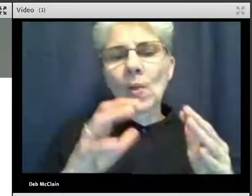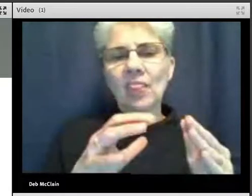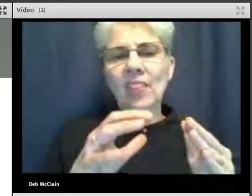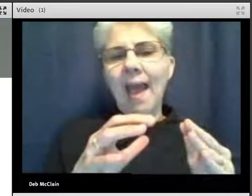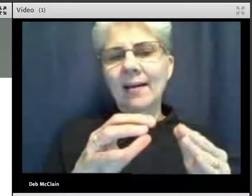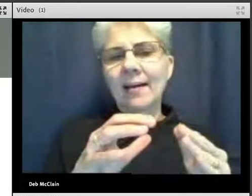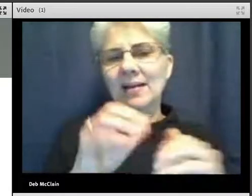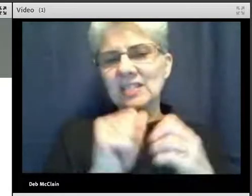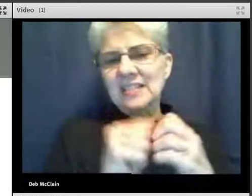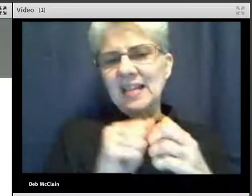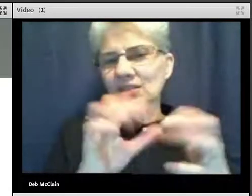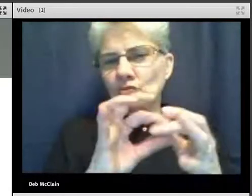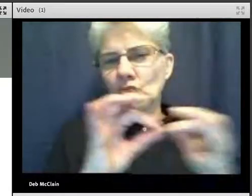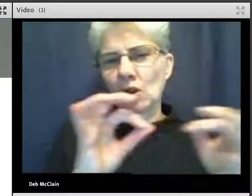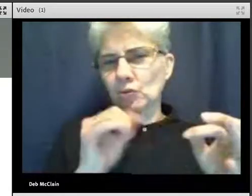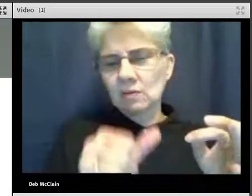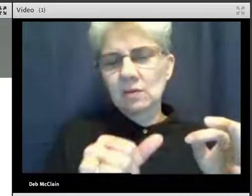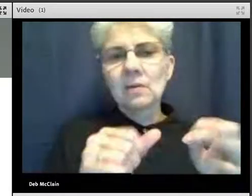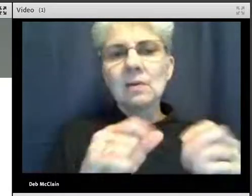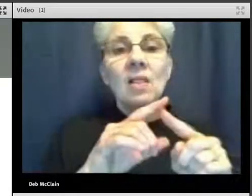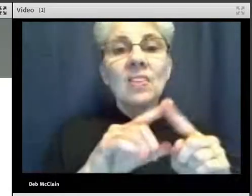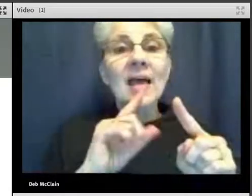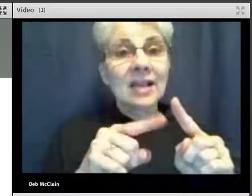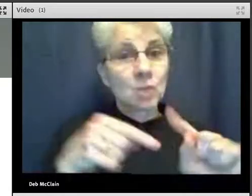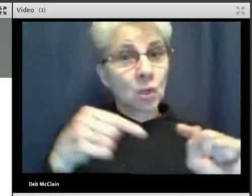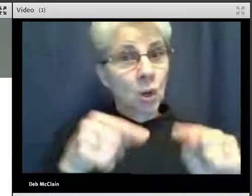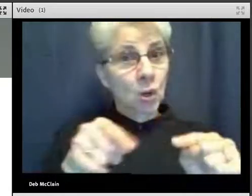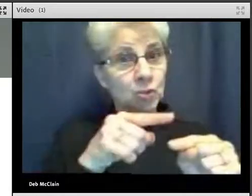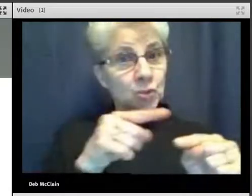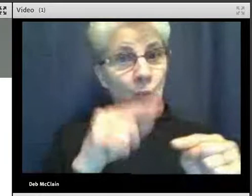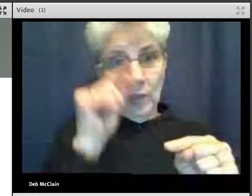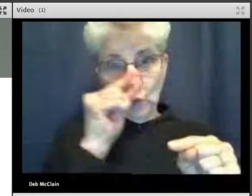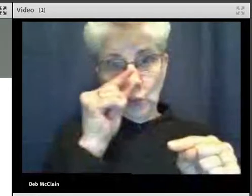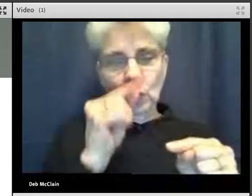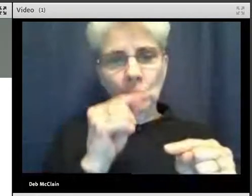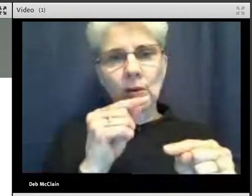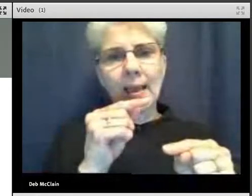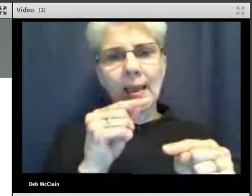without being a sentence structure. That's actually going to hurt you with Google